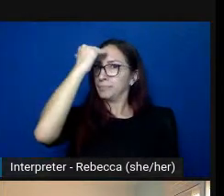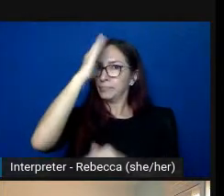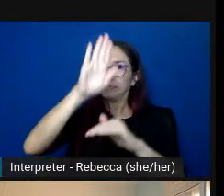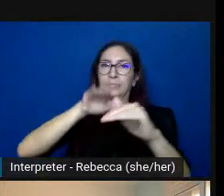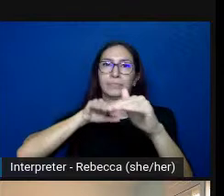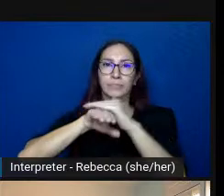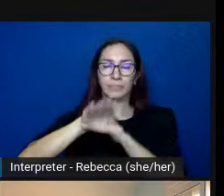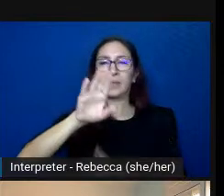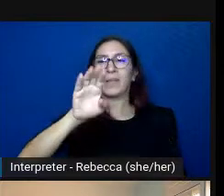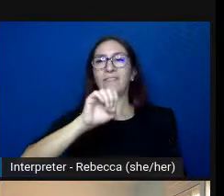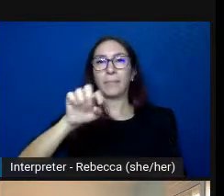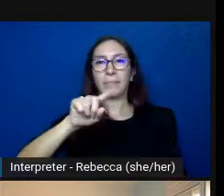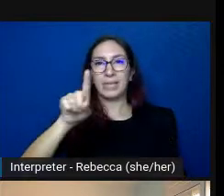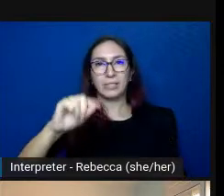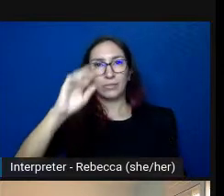aware of the accessibility features who really had